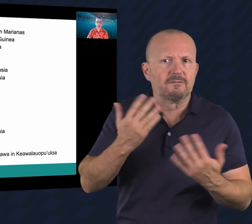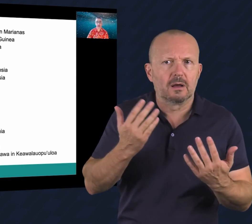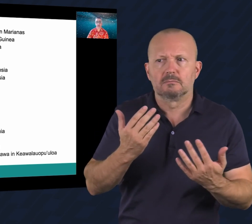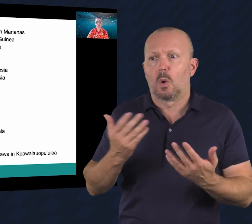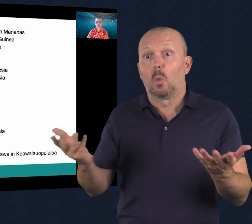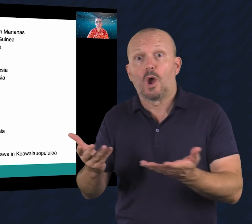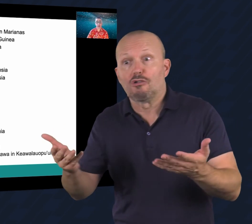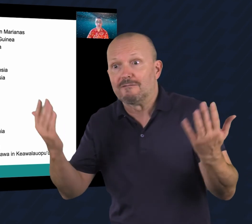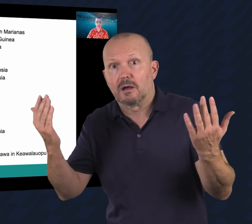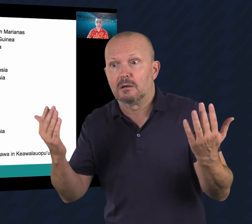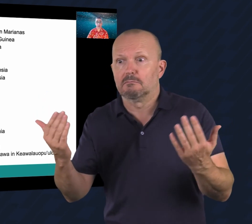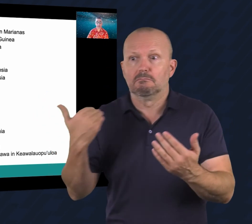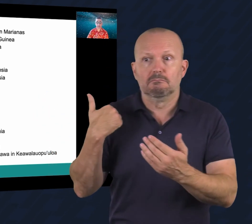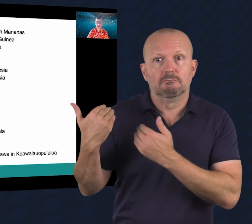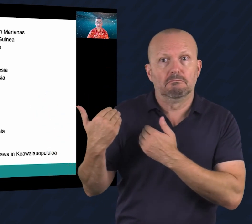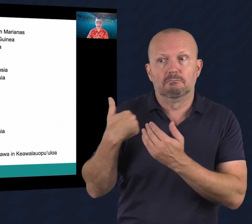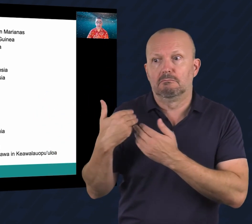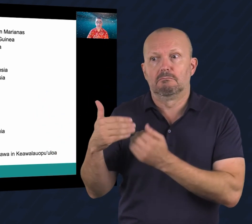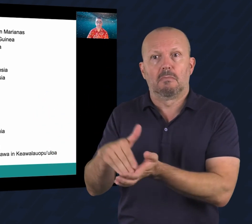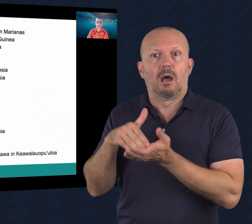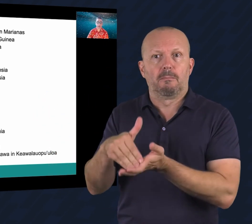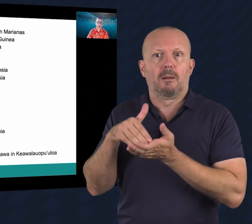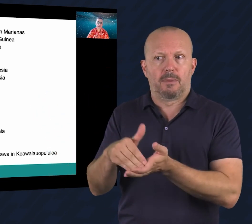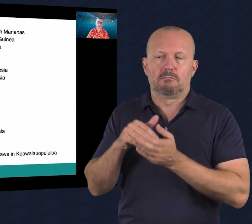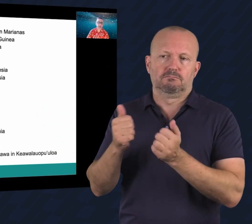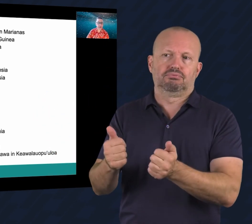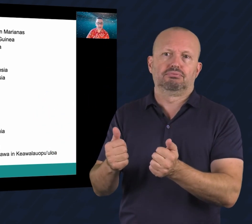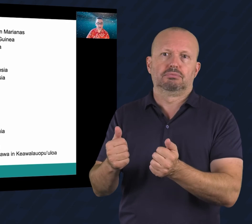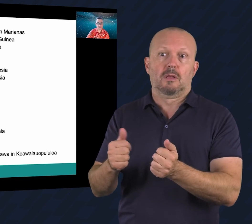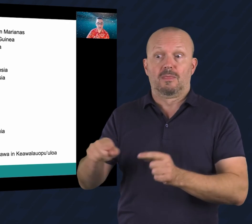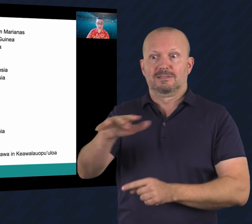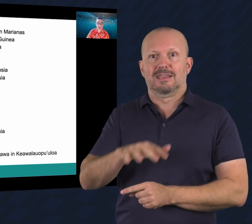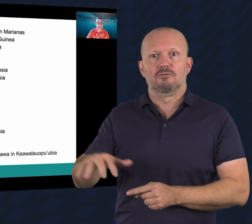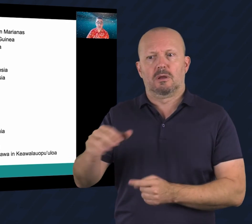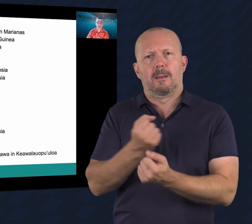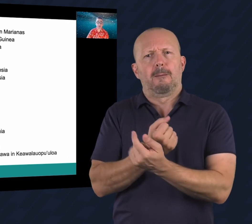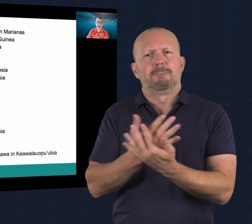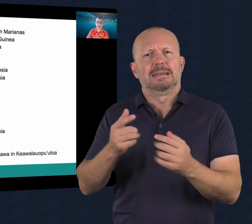And they did it with grace, humour, detail and passion. Their many years of striving in this field to protect,